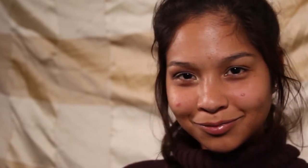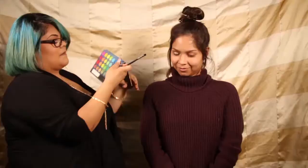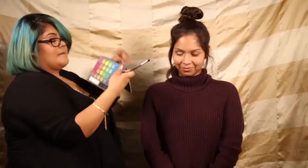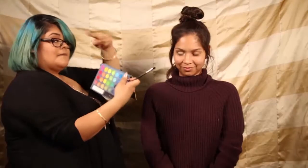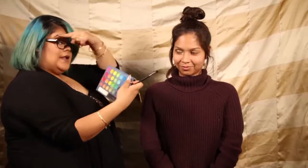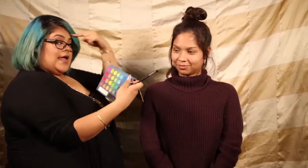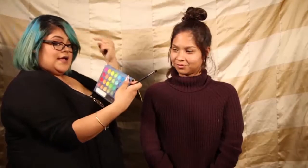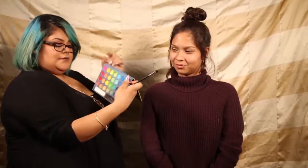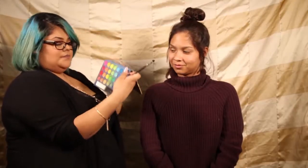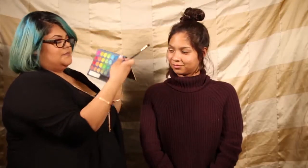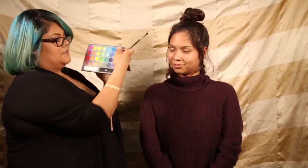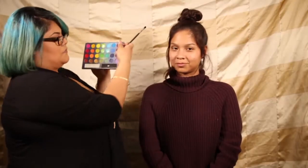black